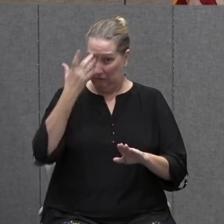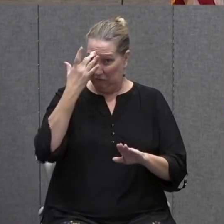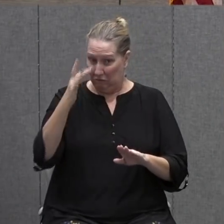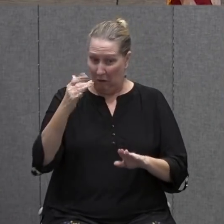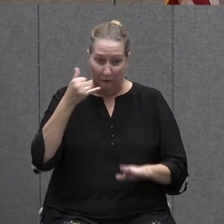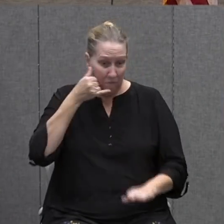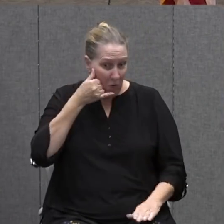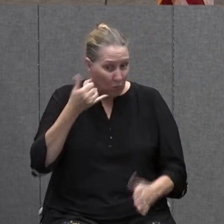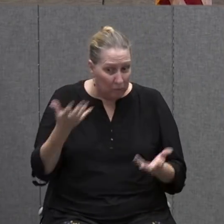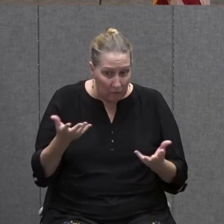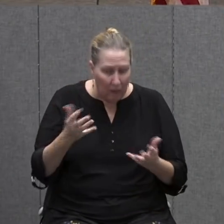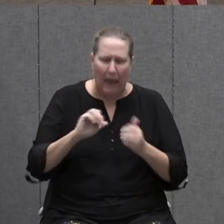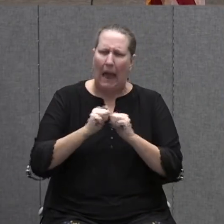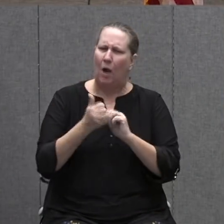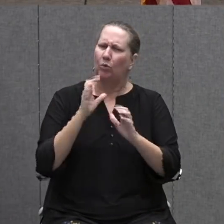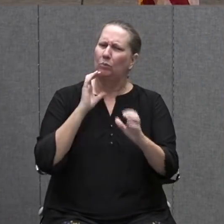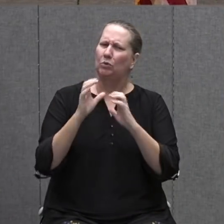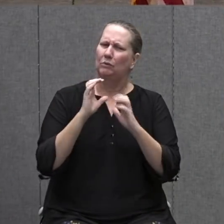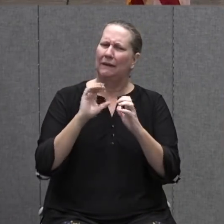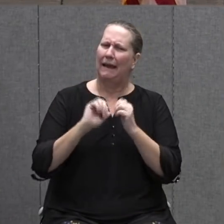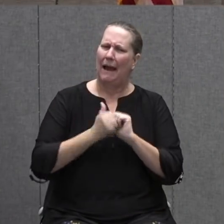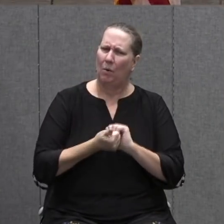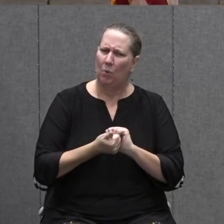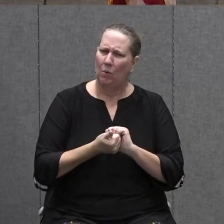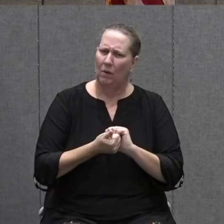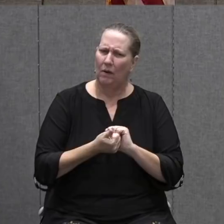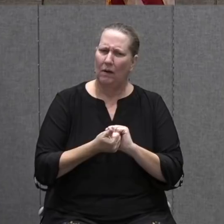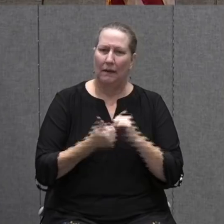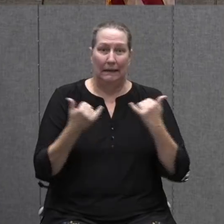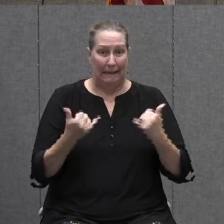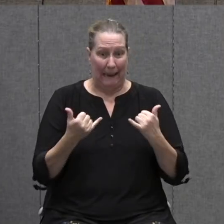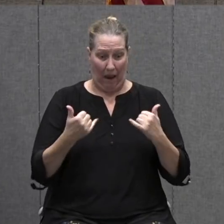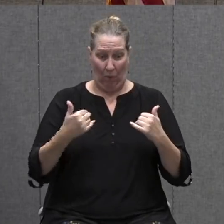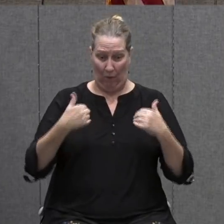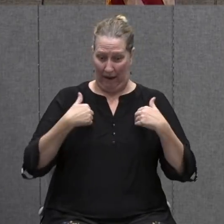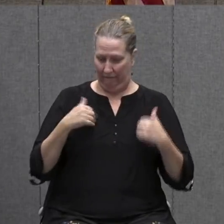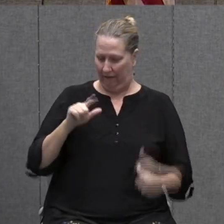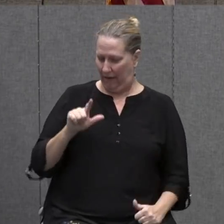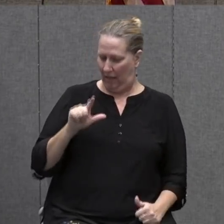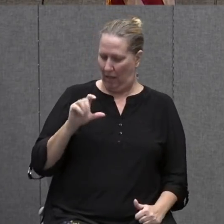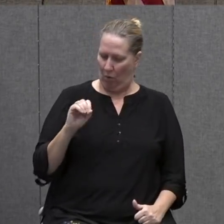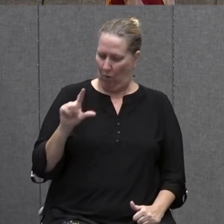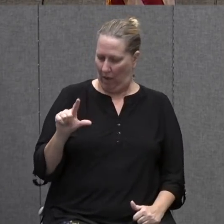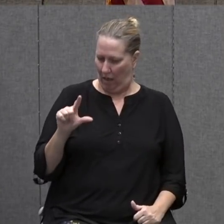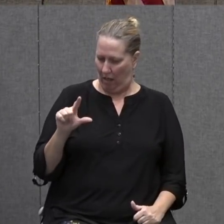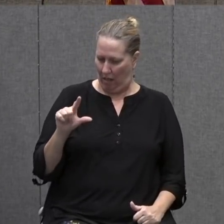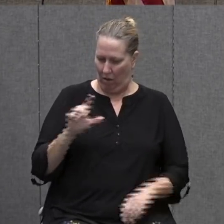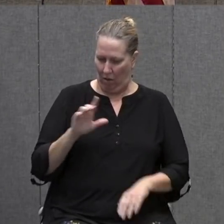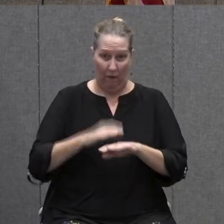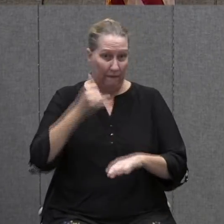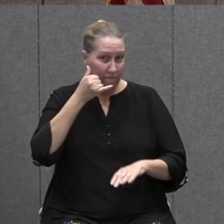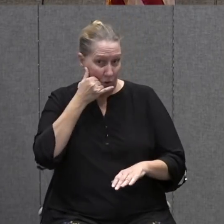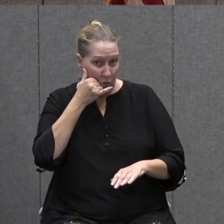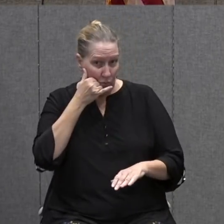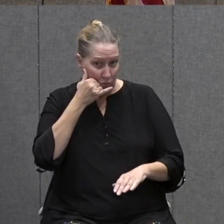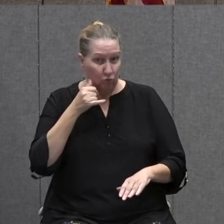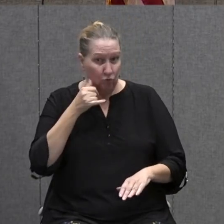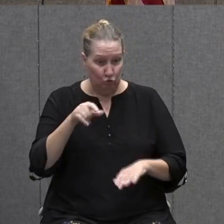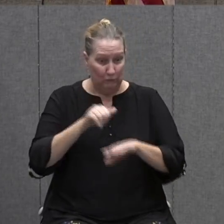Now we have LOL on our phones, laugh out loud. Have you ever sent that message out through a text